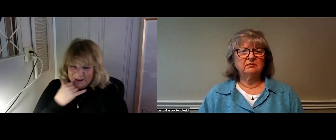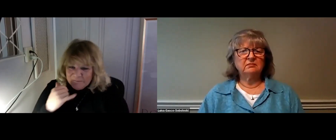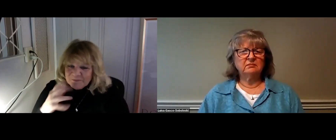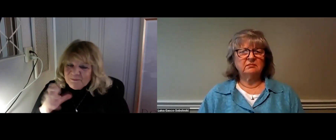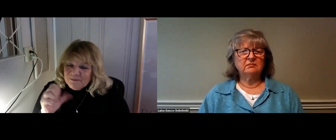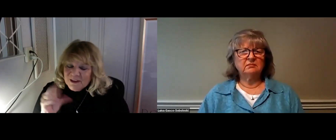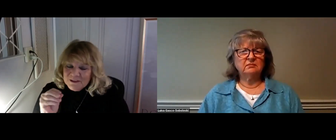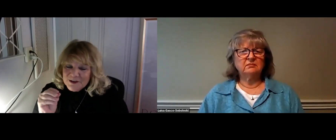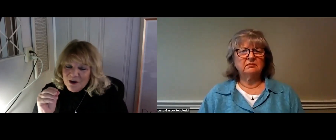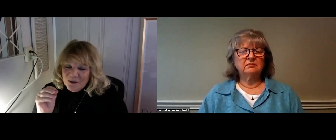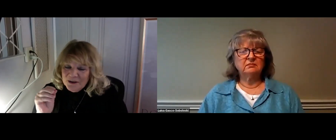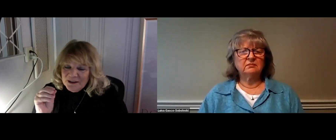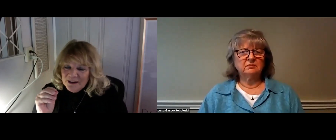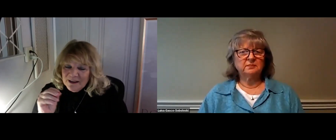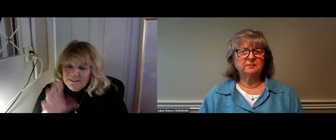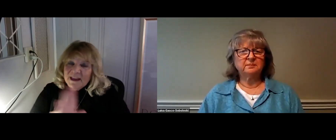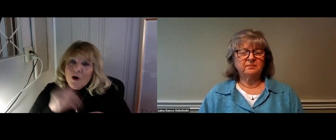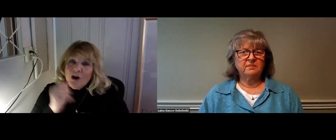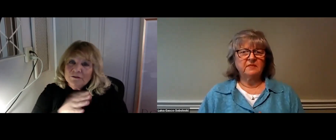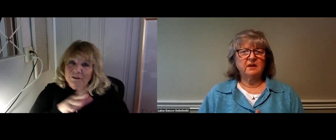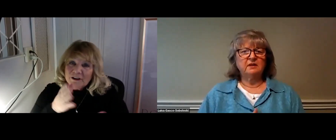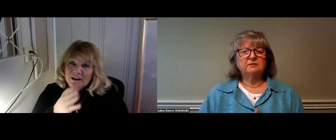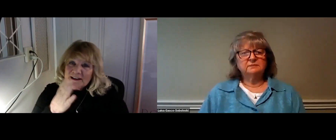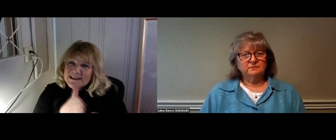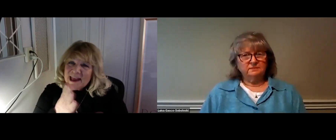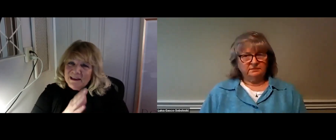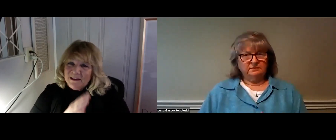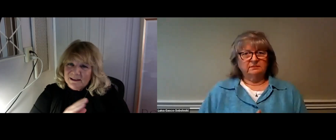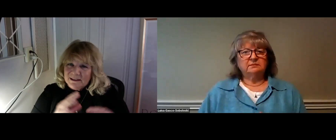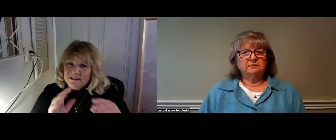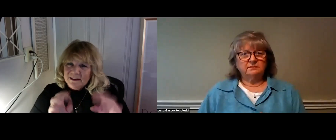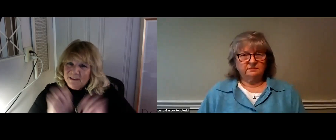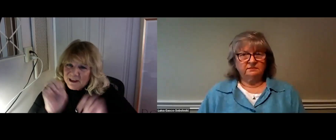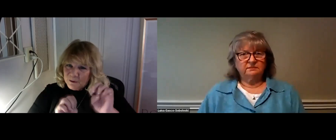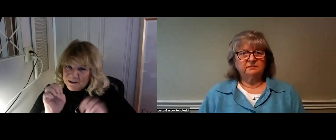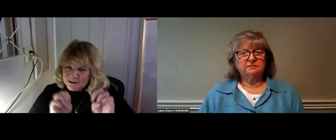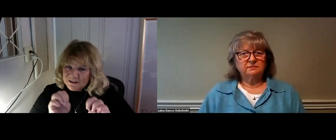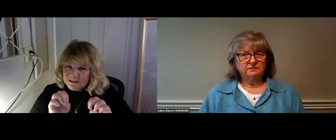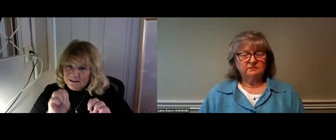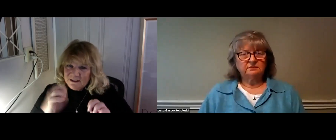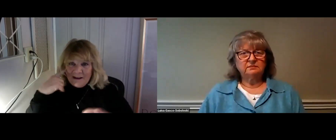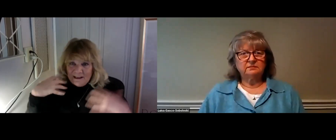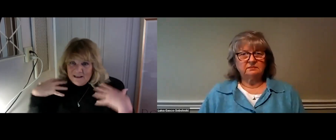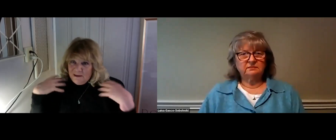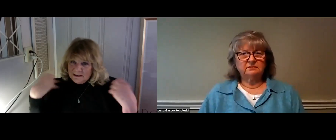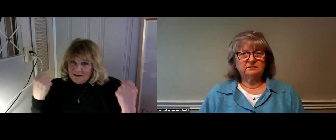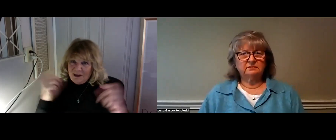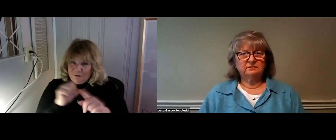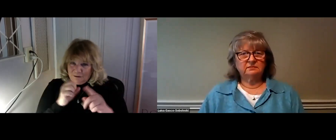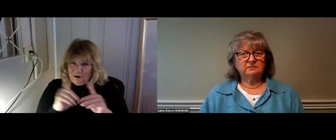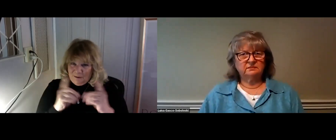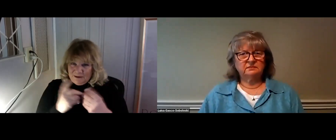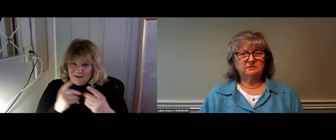So, they called for a psych evaluation in the mental health department of the